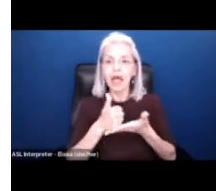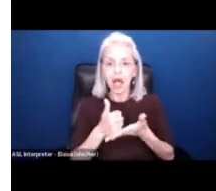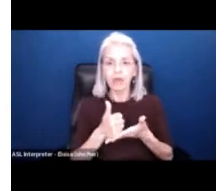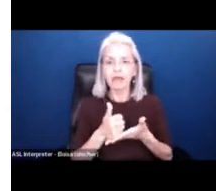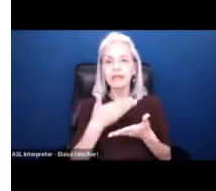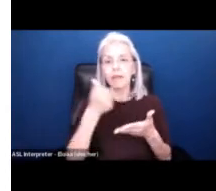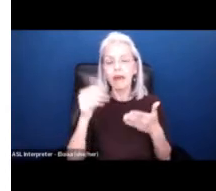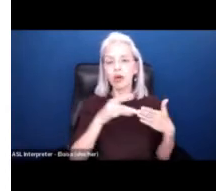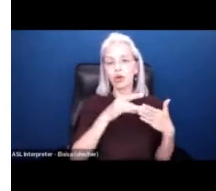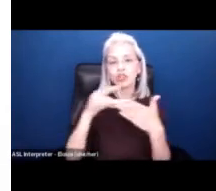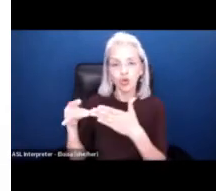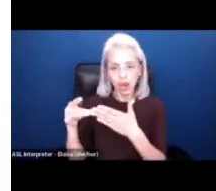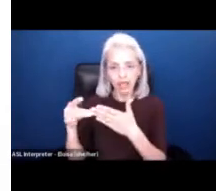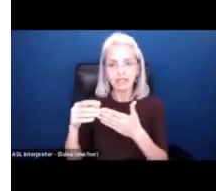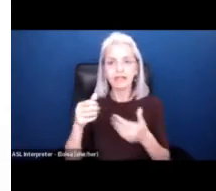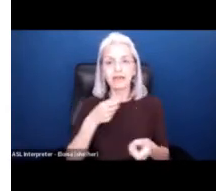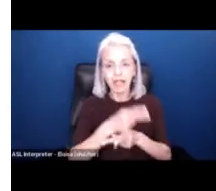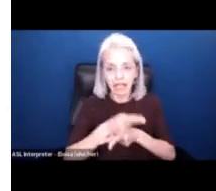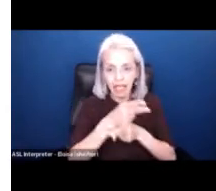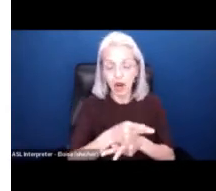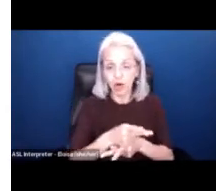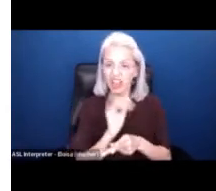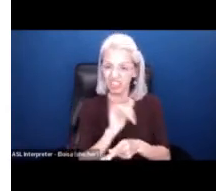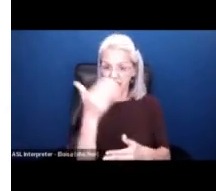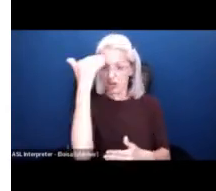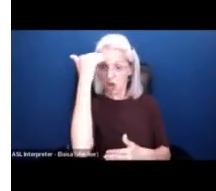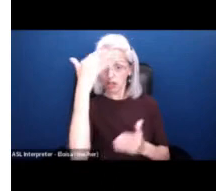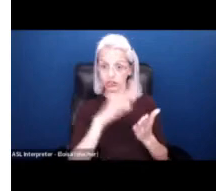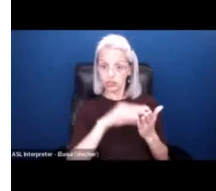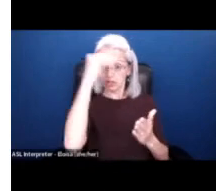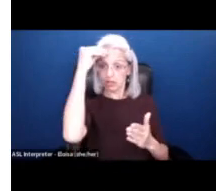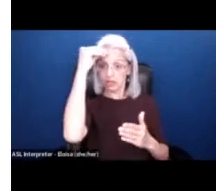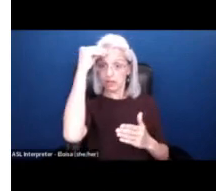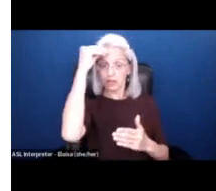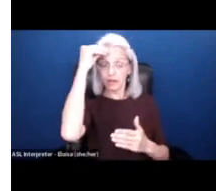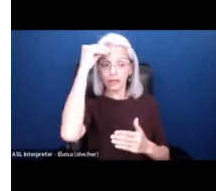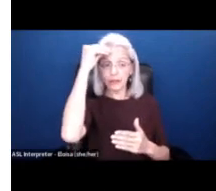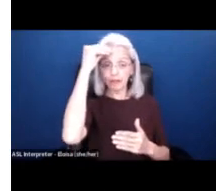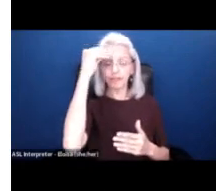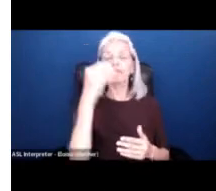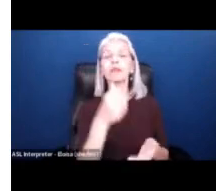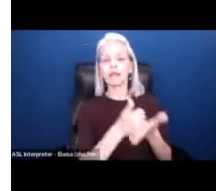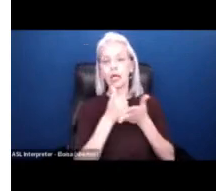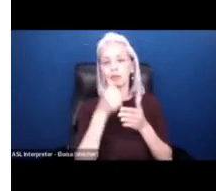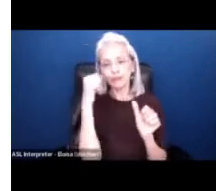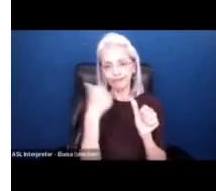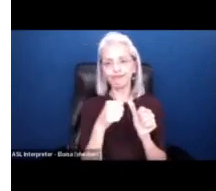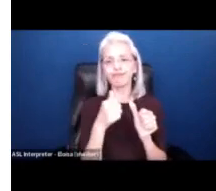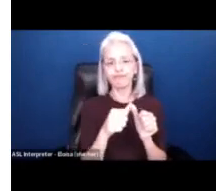care. So that knowledge, although it reminds us that, you know, that, that this may be a